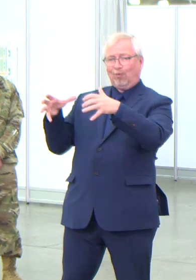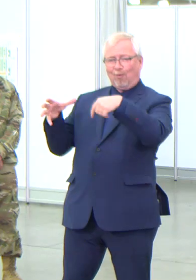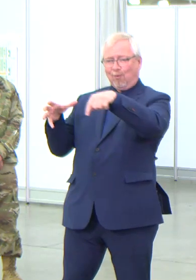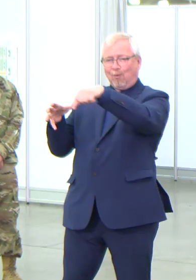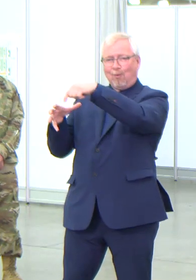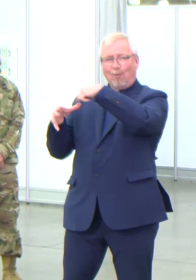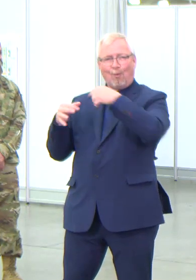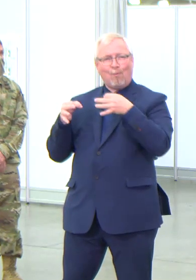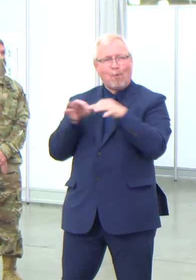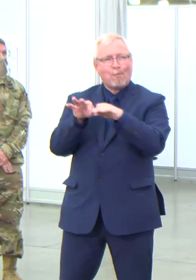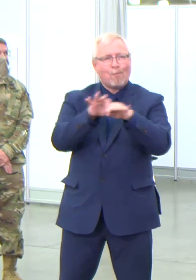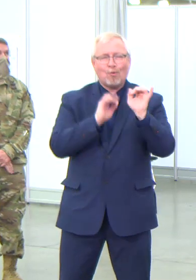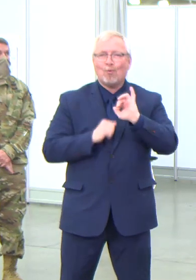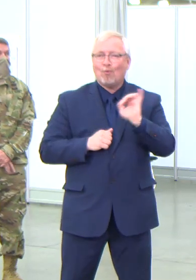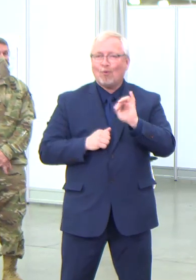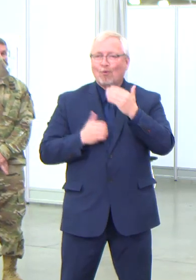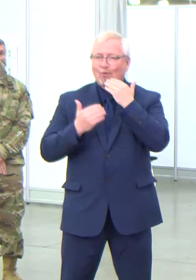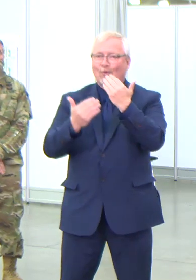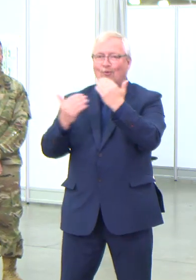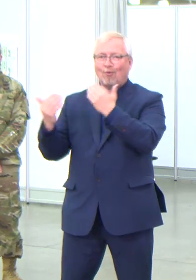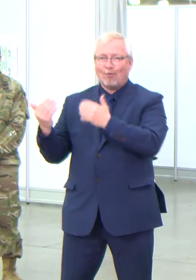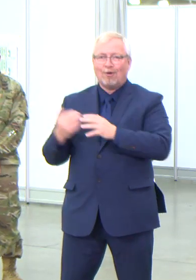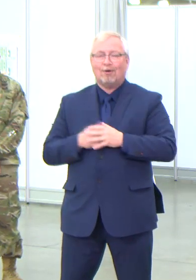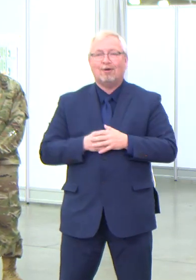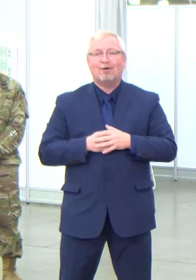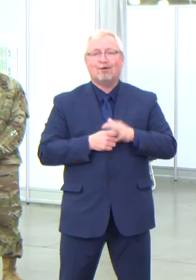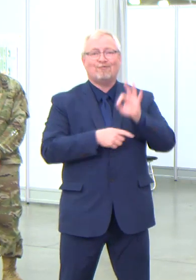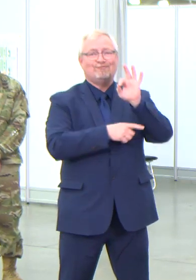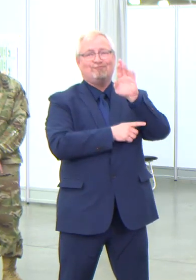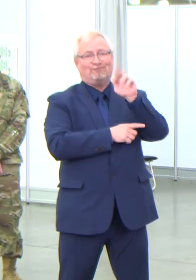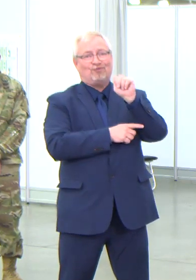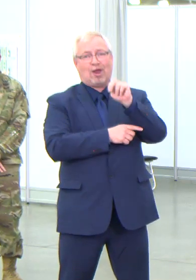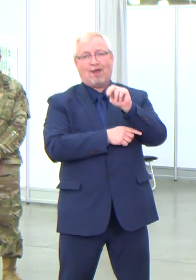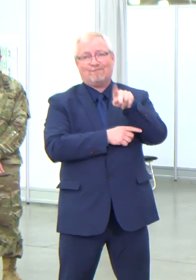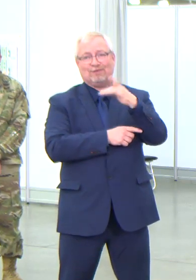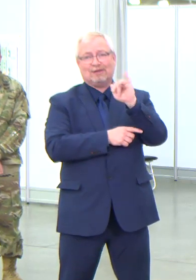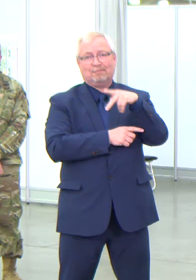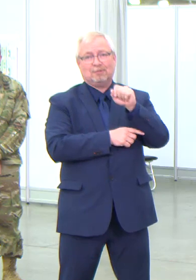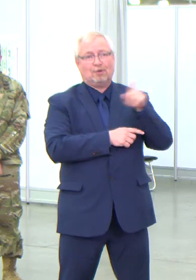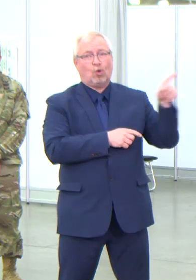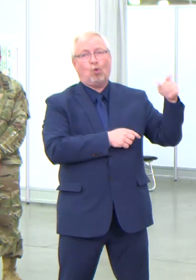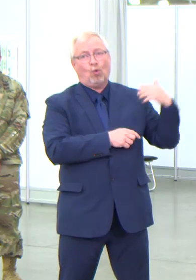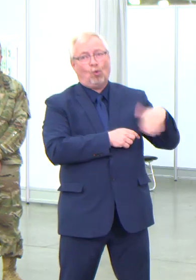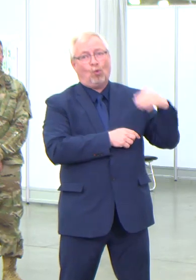There may be others not represented here today, but they've been incredible. We have deputy secretary Fran Phillips, who has been